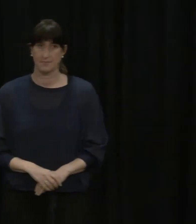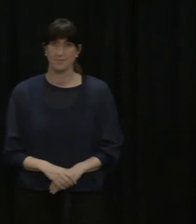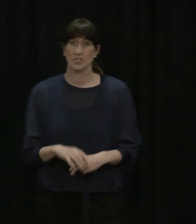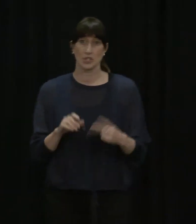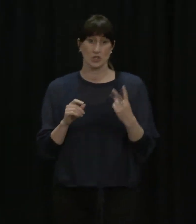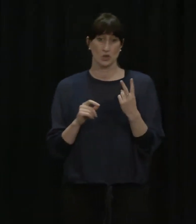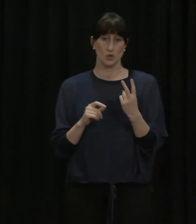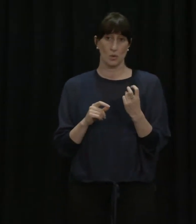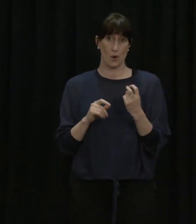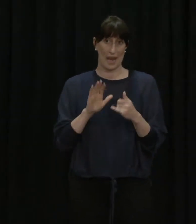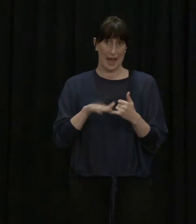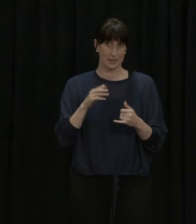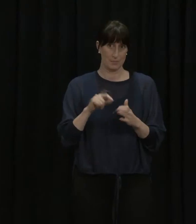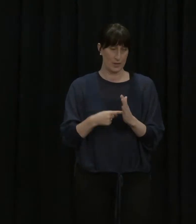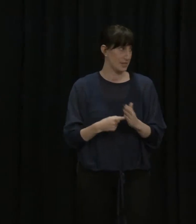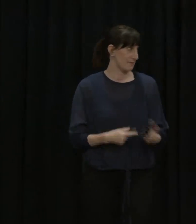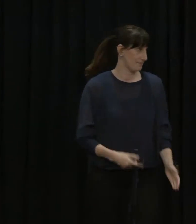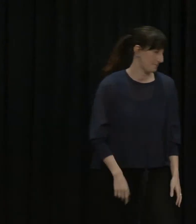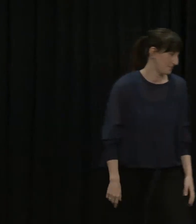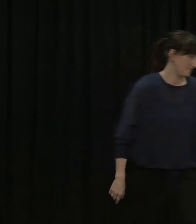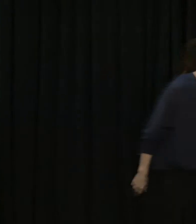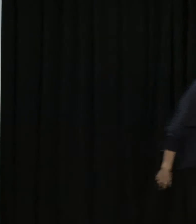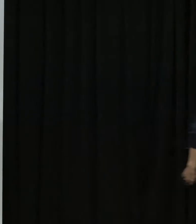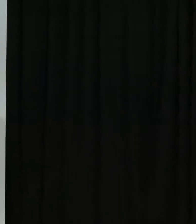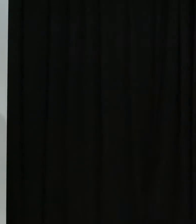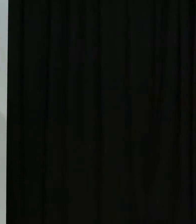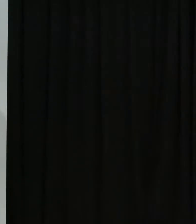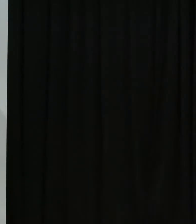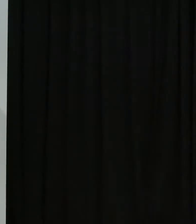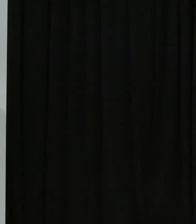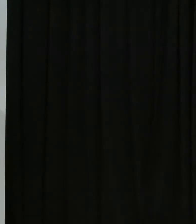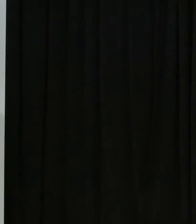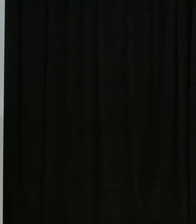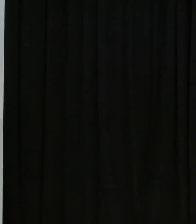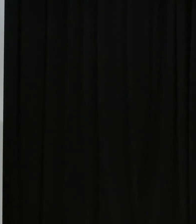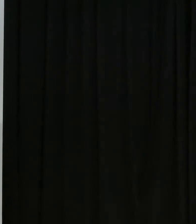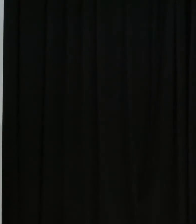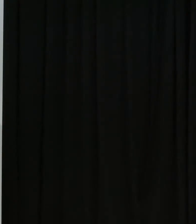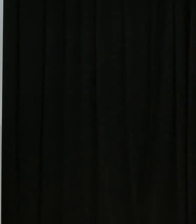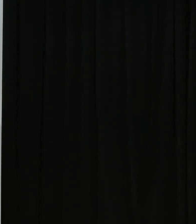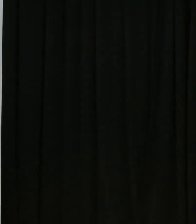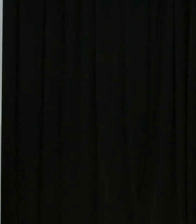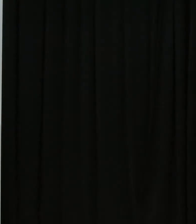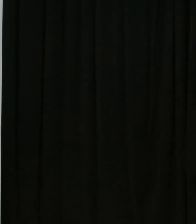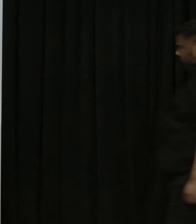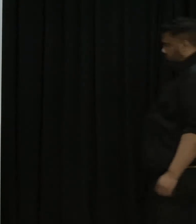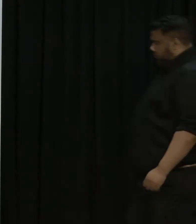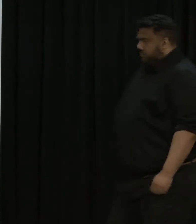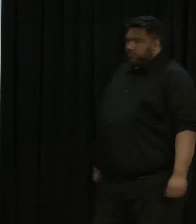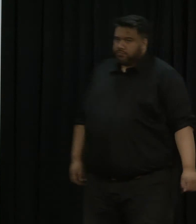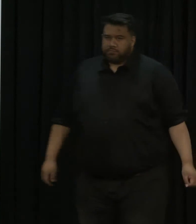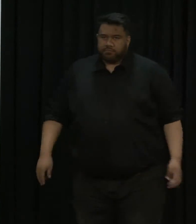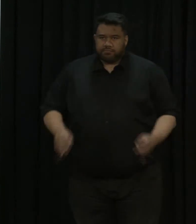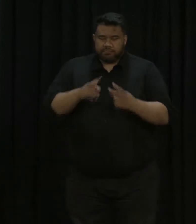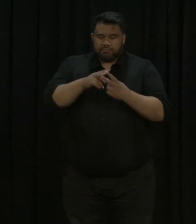vaccination certificate when it becomes available. Thank you to Bloomfield.